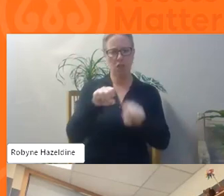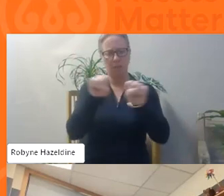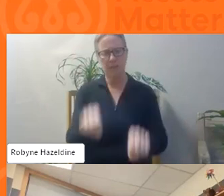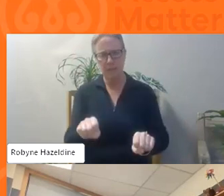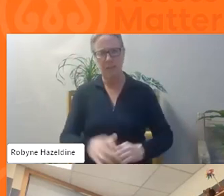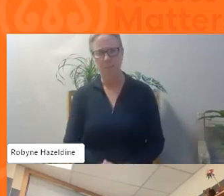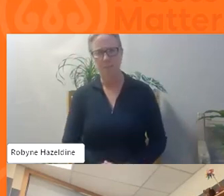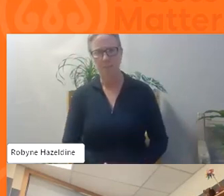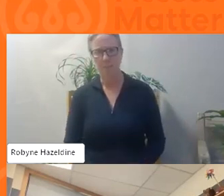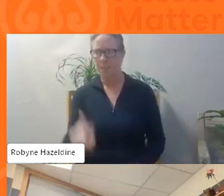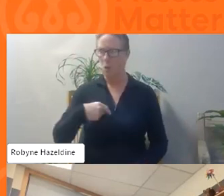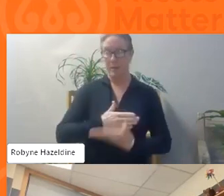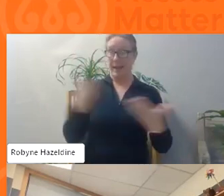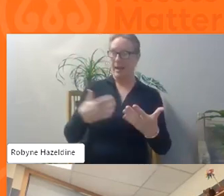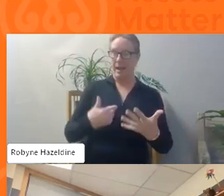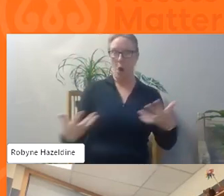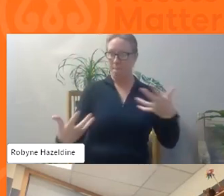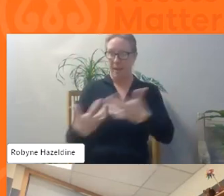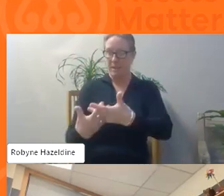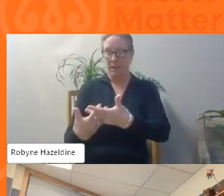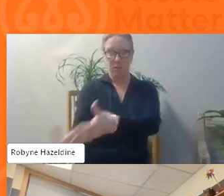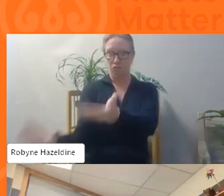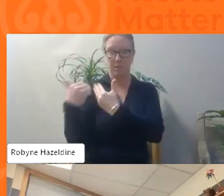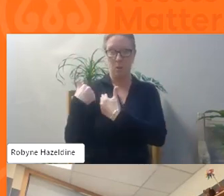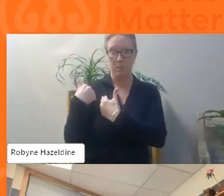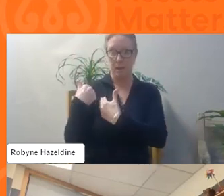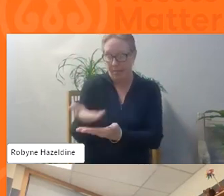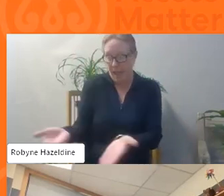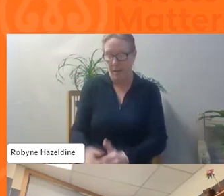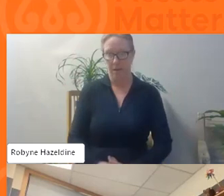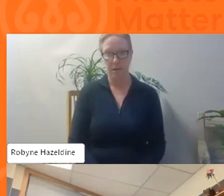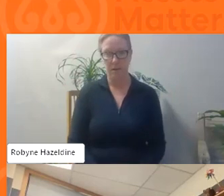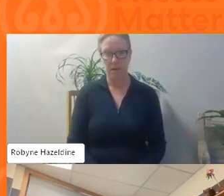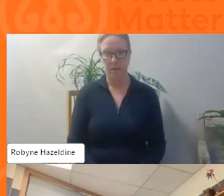it clearly wasn't meeting its responsibility in here. And we've heard talk about